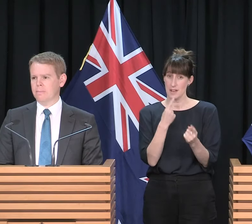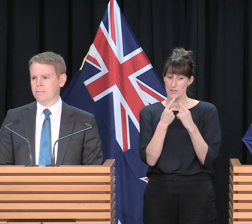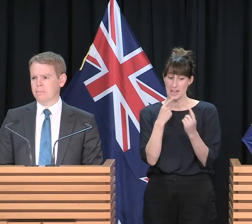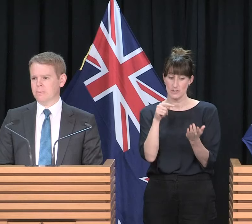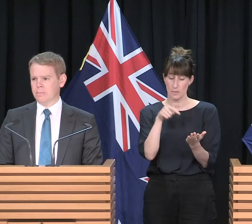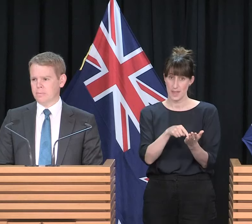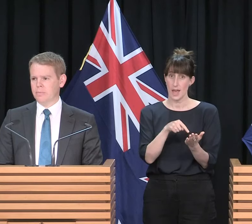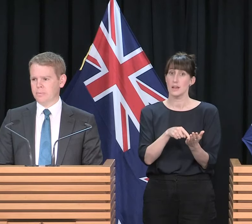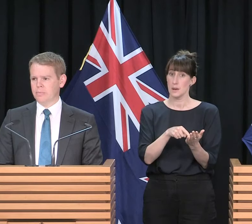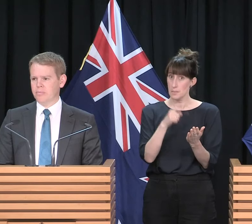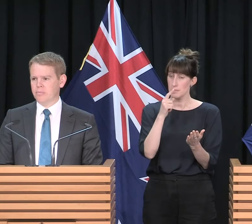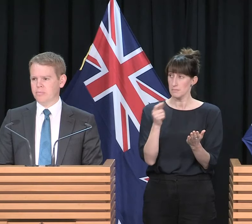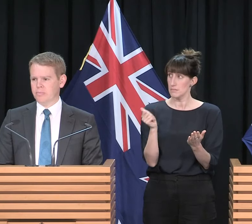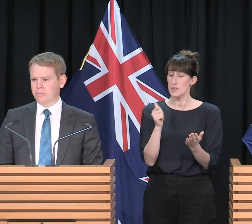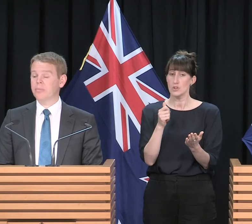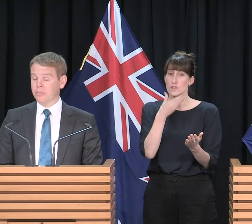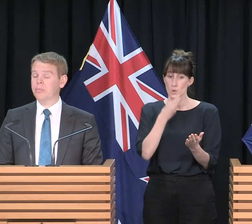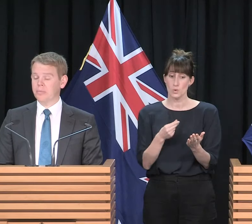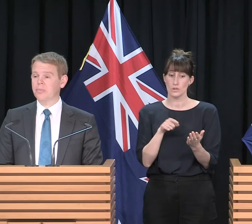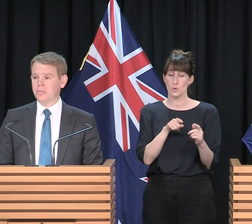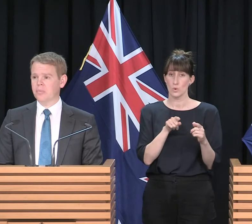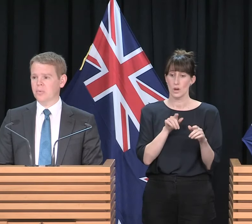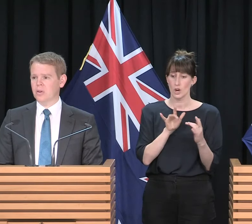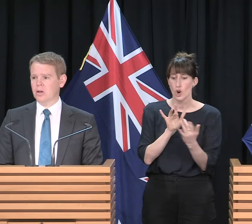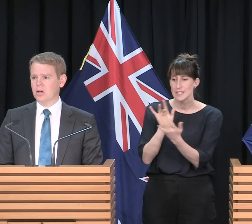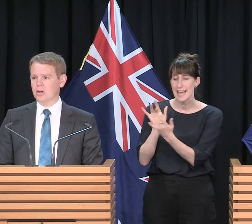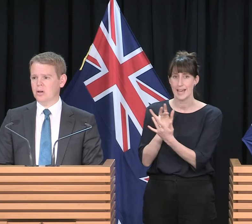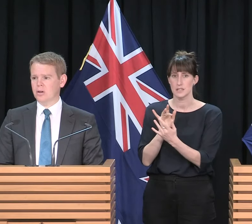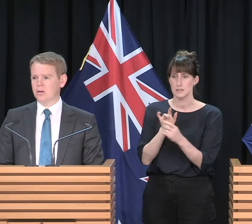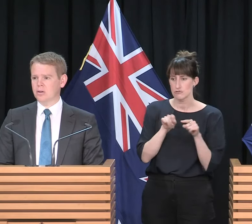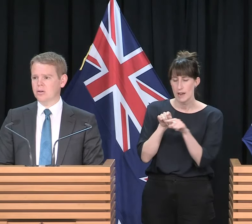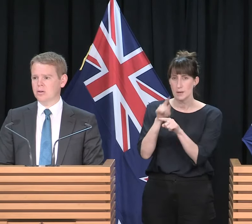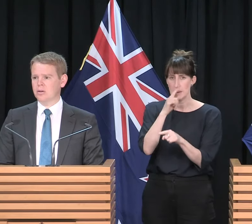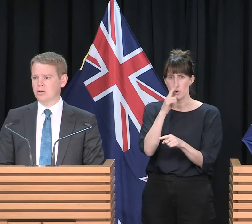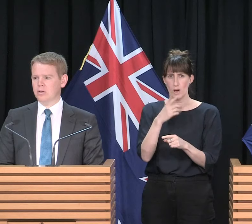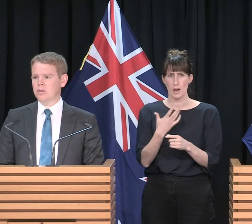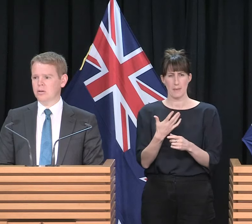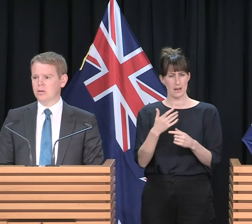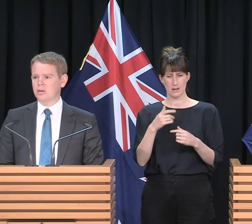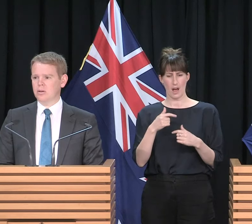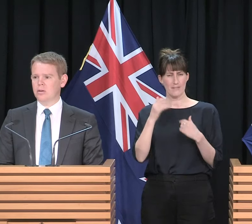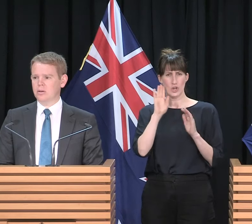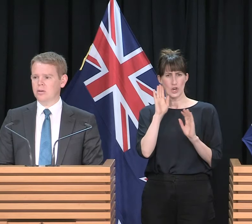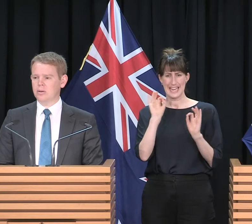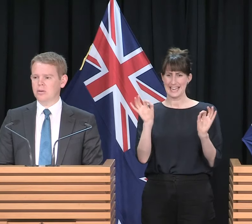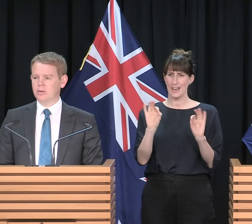available technology options like the COVID Card. Initial assessments have indicated